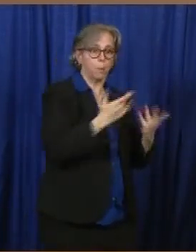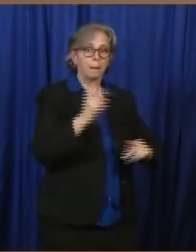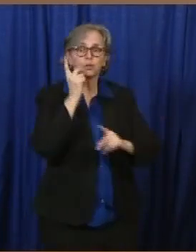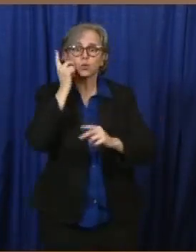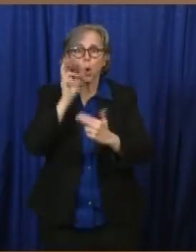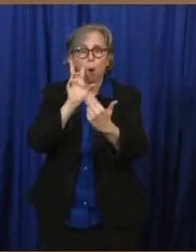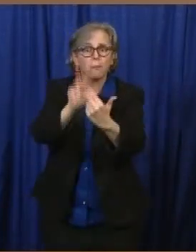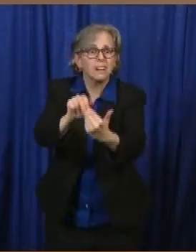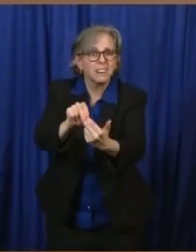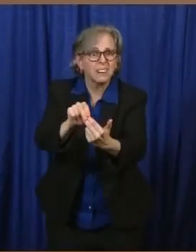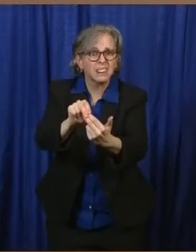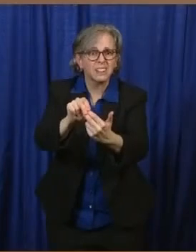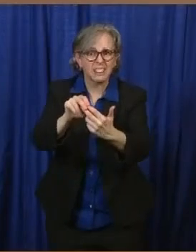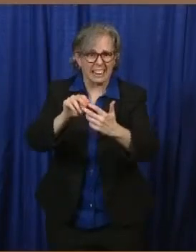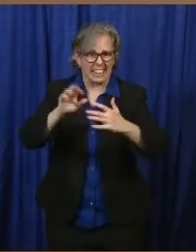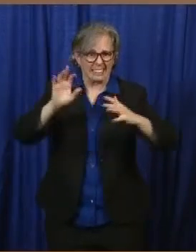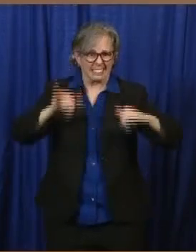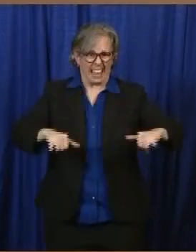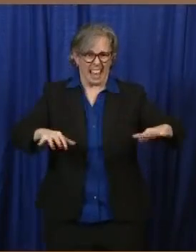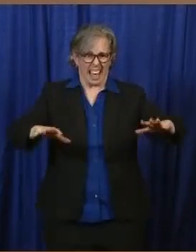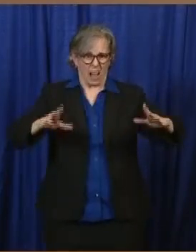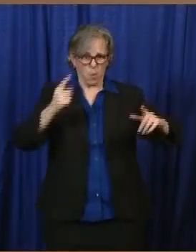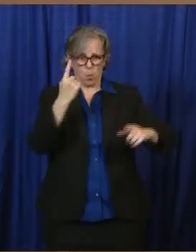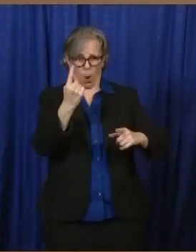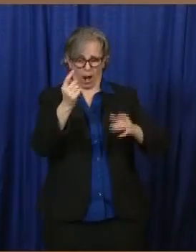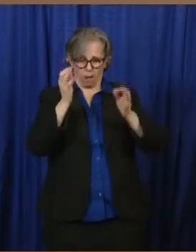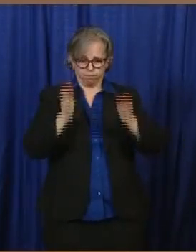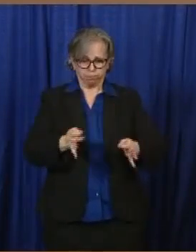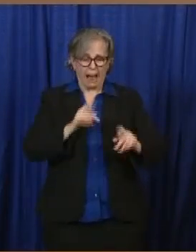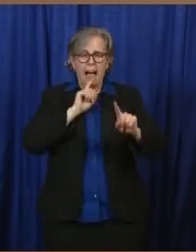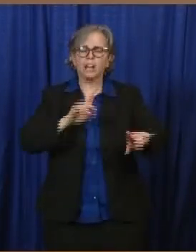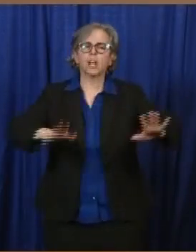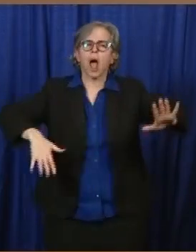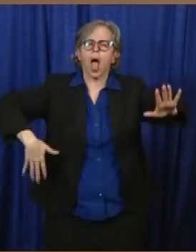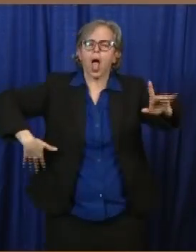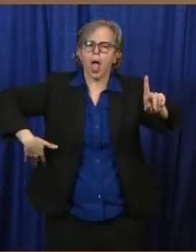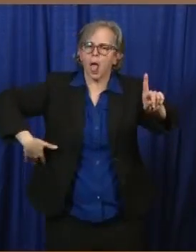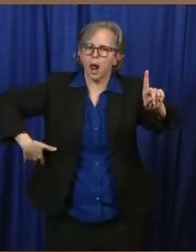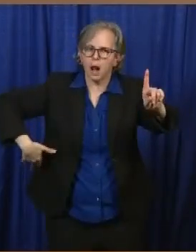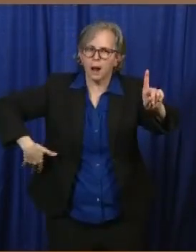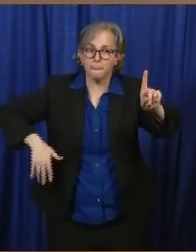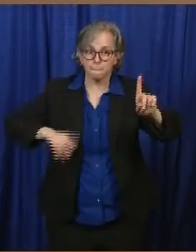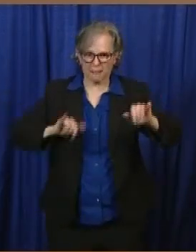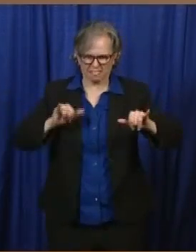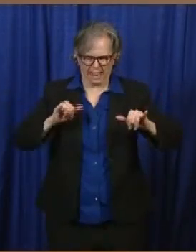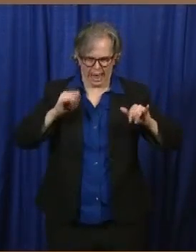THAT MAYBE WE ARE USING HOSPITAL AND HOTEL ROOMS DIFFERENTLY. MAYBE WE ARE USING